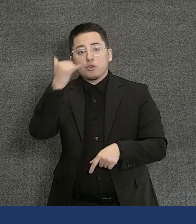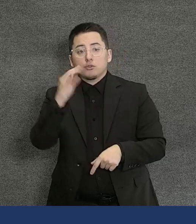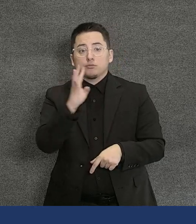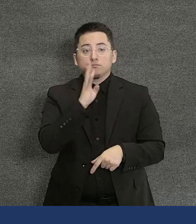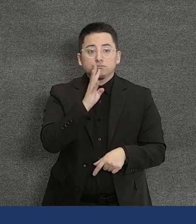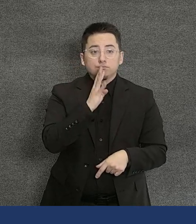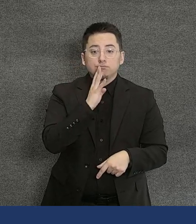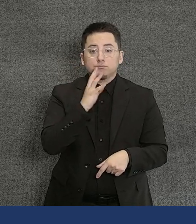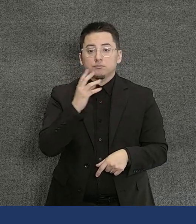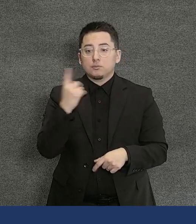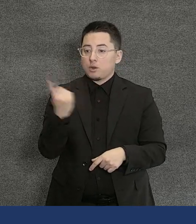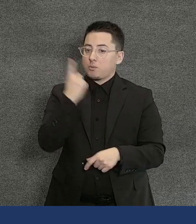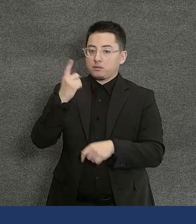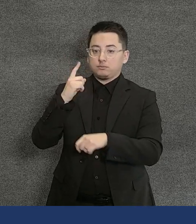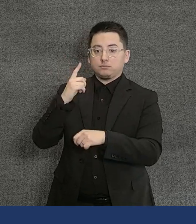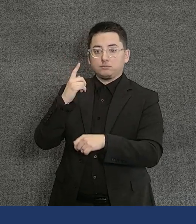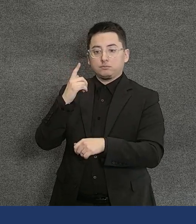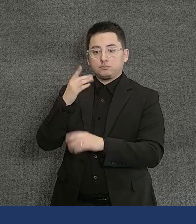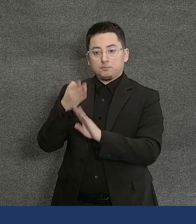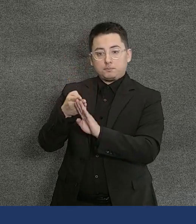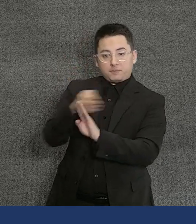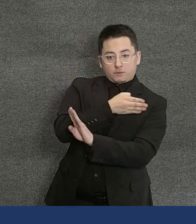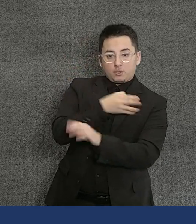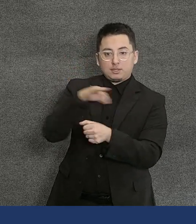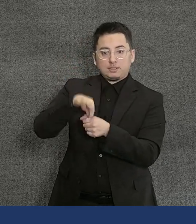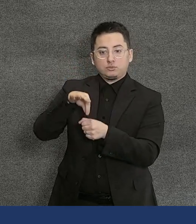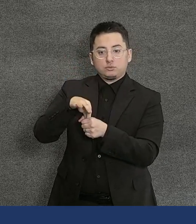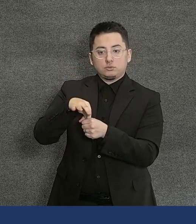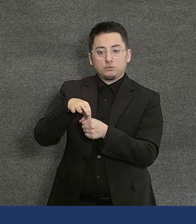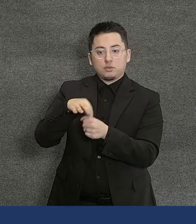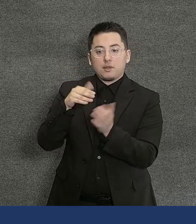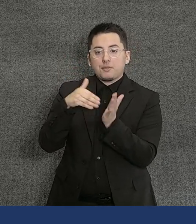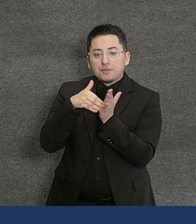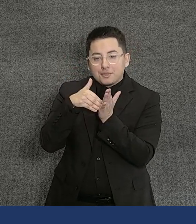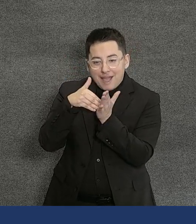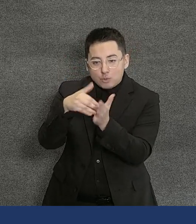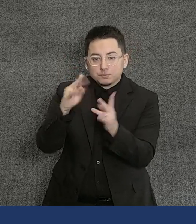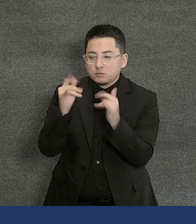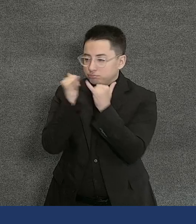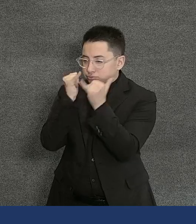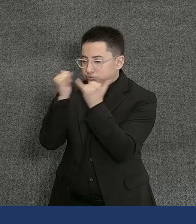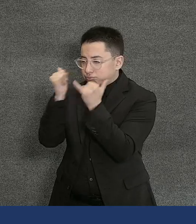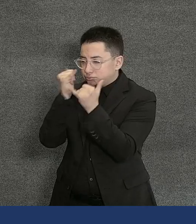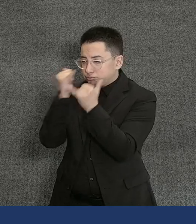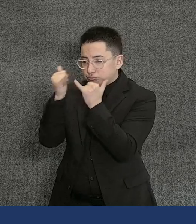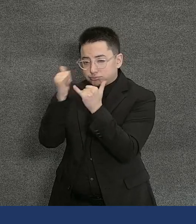in the weeks before an election, which gets thousands, and thousands, and thousands of phone calls on everything from where someone's polling